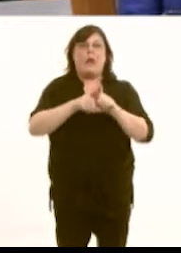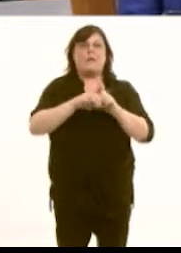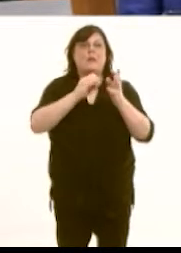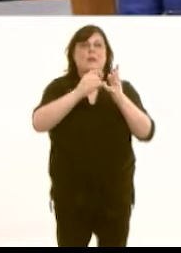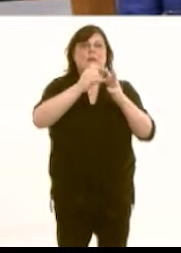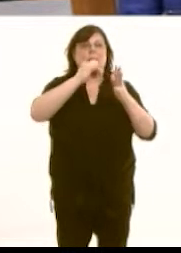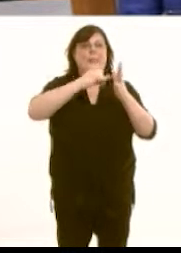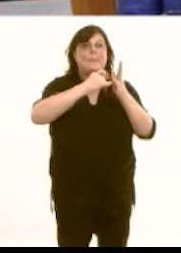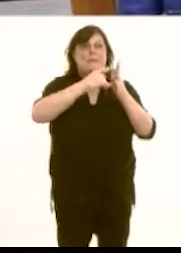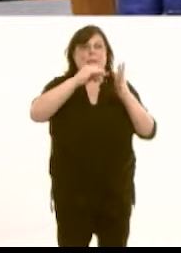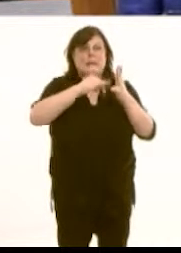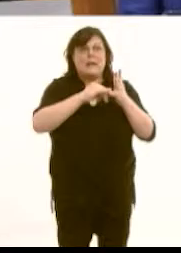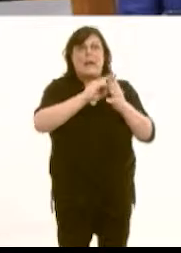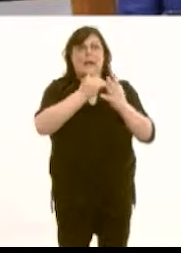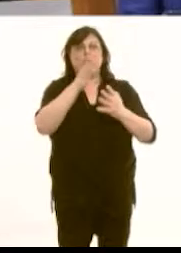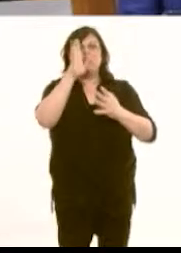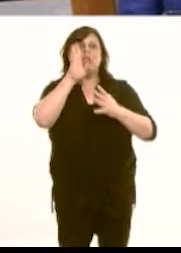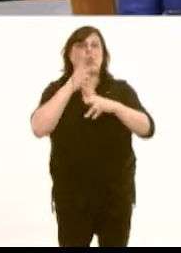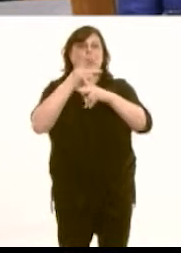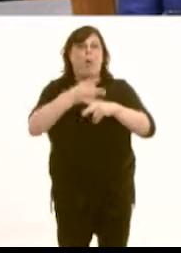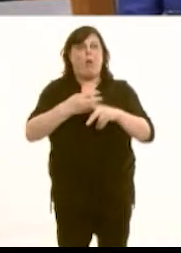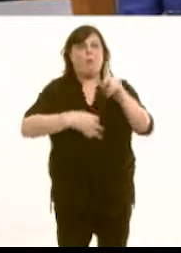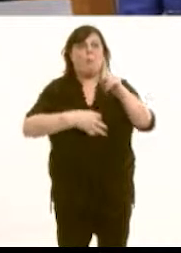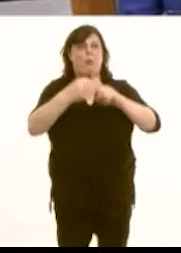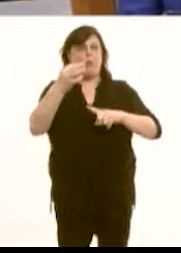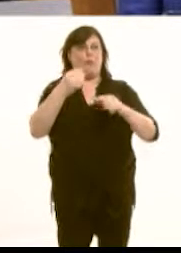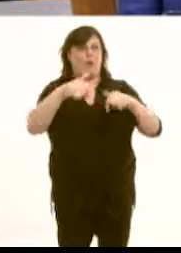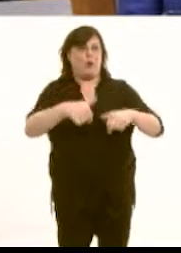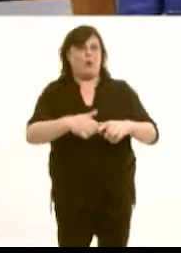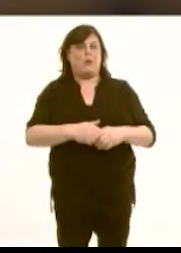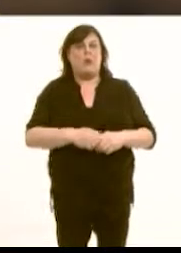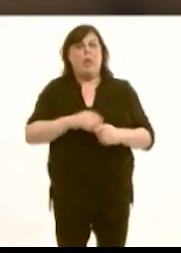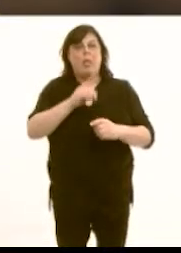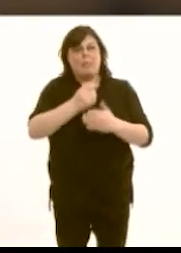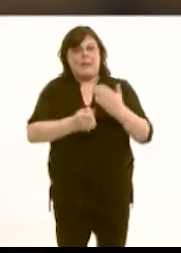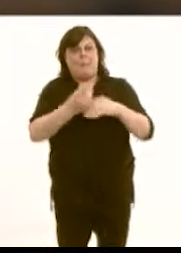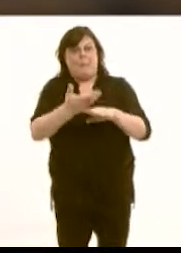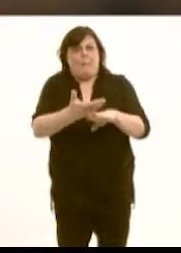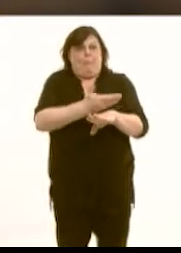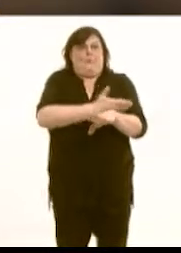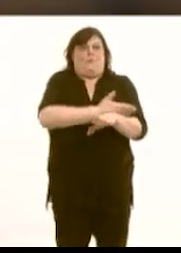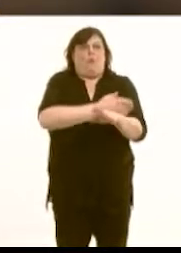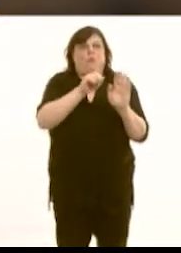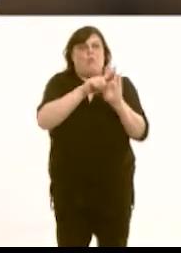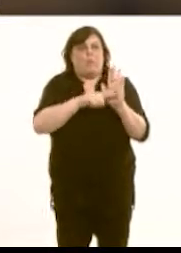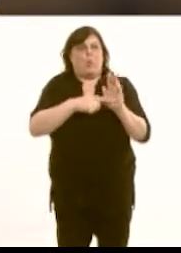So, that was put in place before this report actually came out, but I take the point that